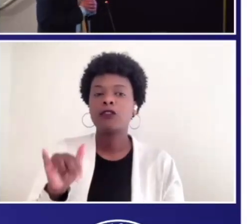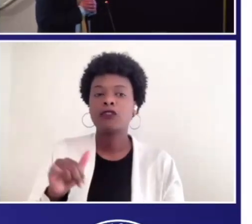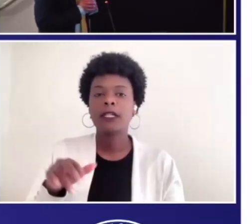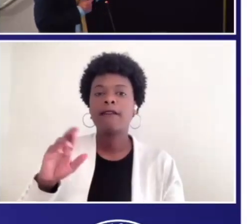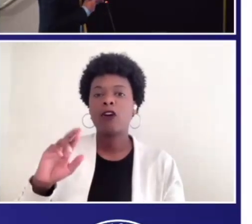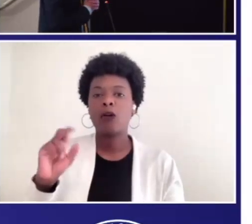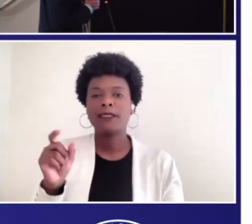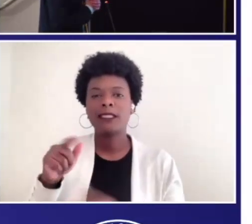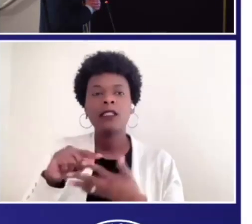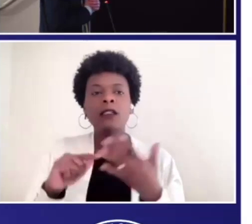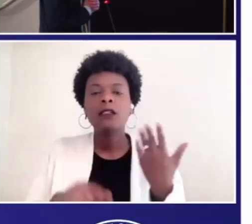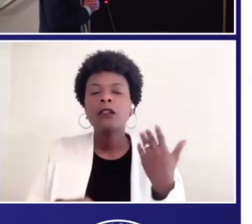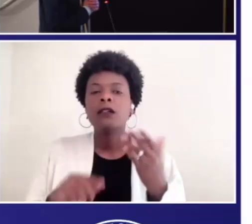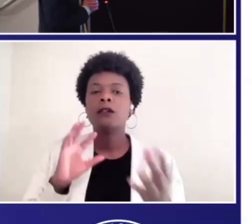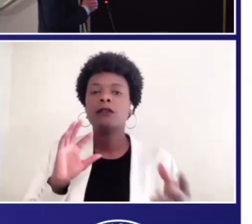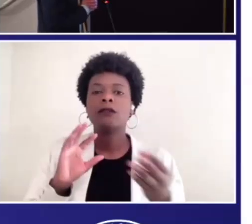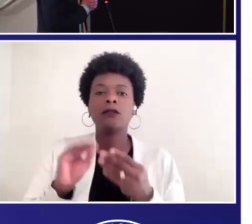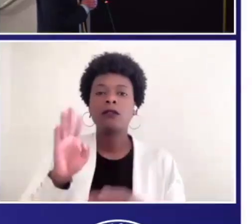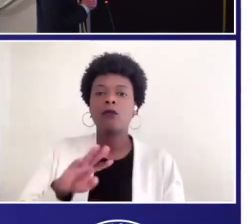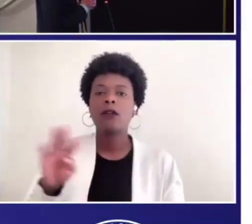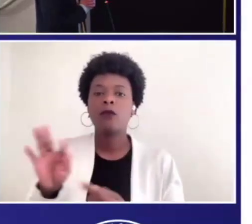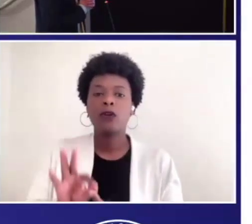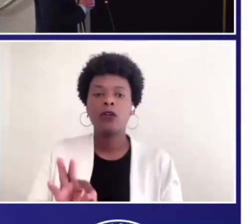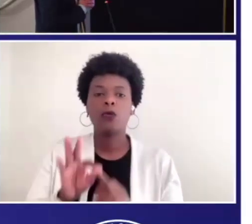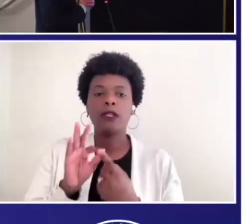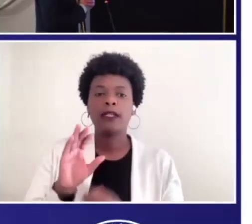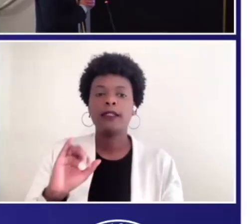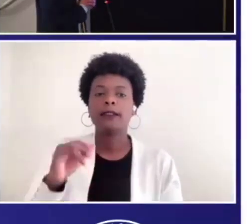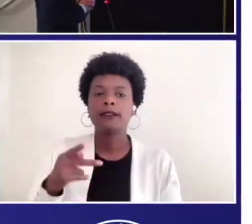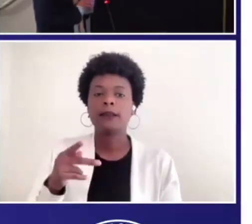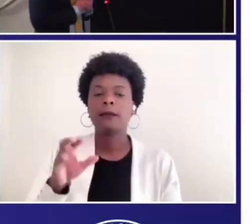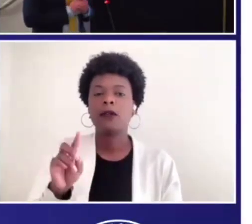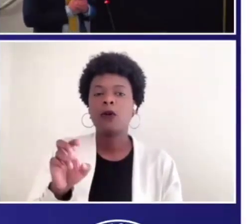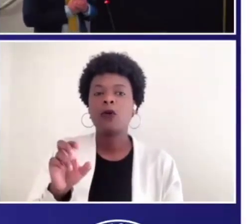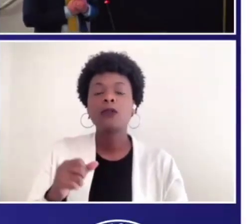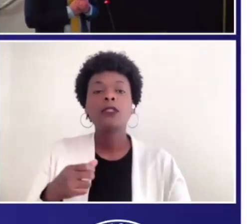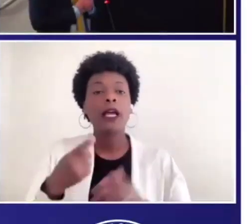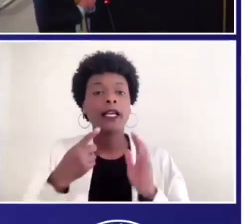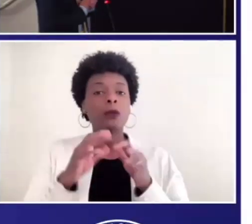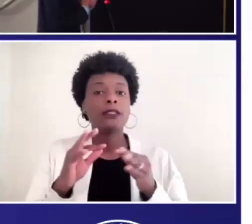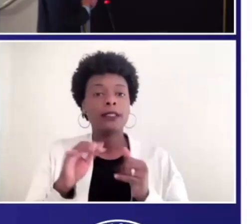codes. Next slide, please. And as we showed yesterday, here's the specific list of those 44